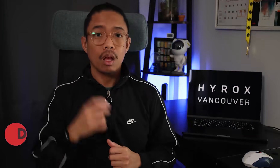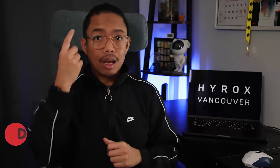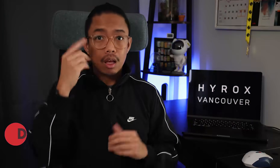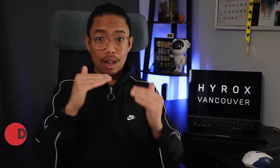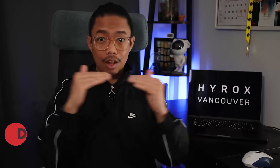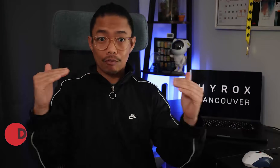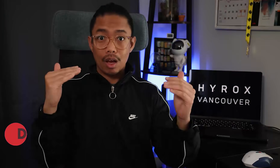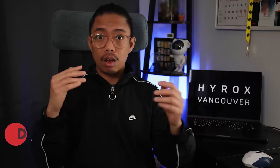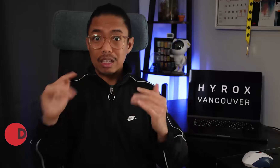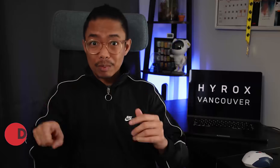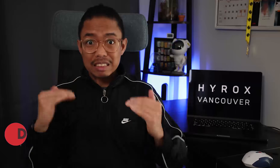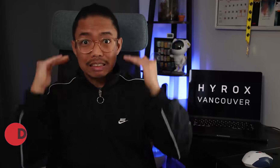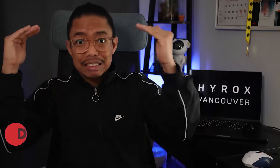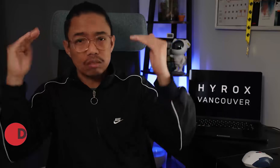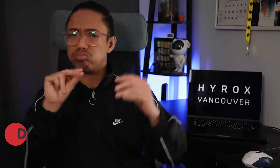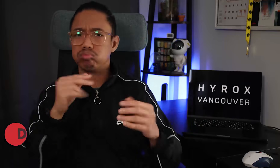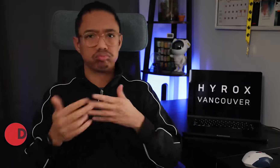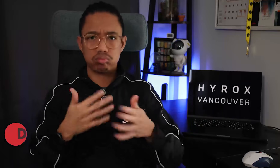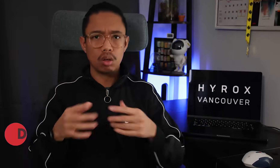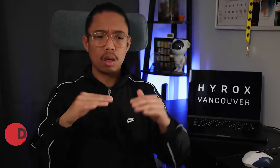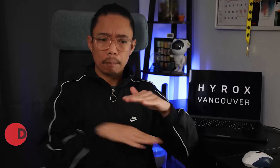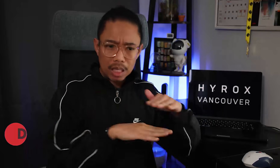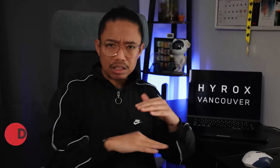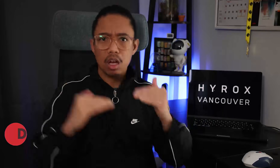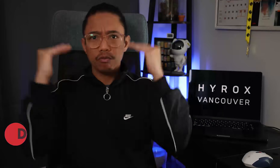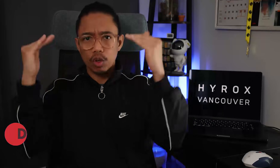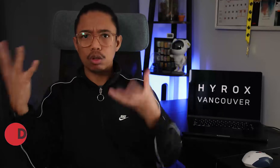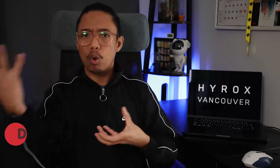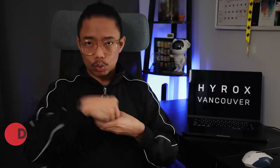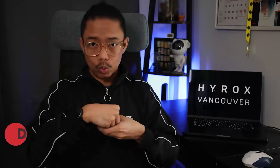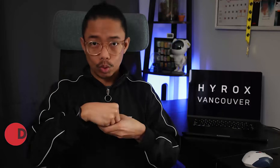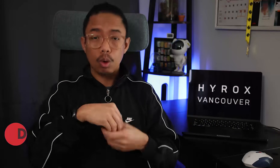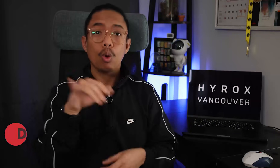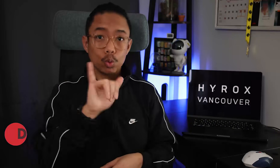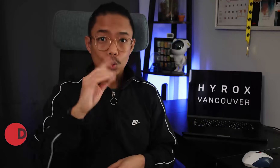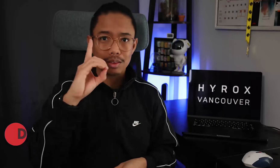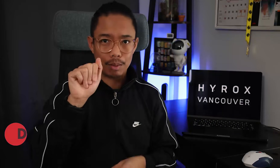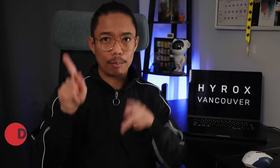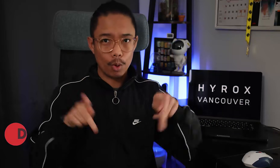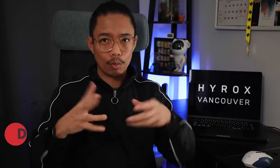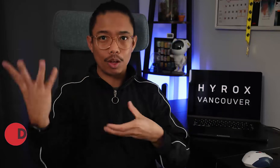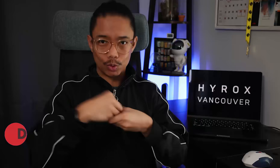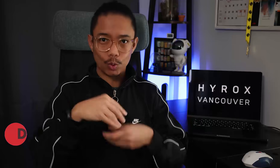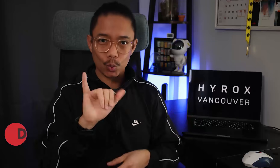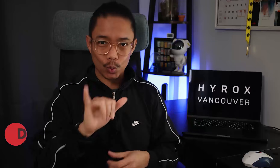It’s for all levels, including people with disabilities,